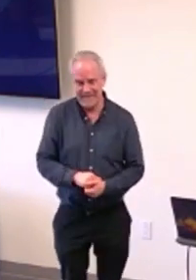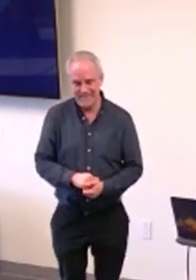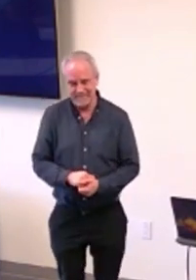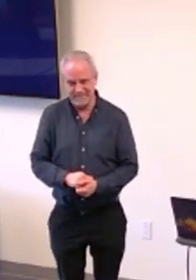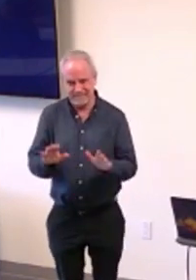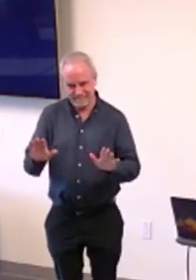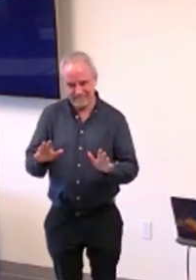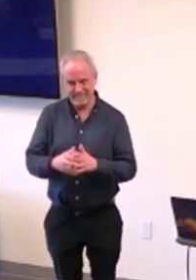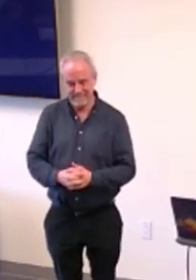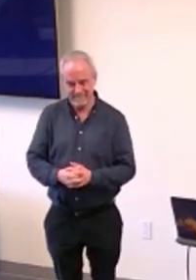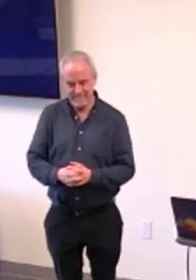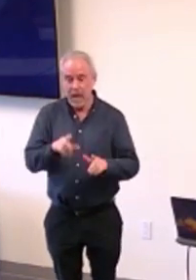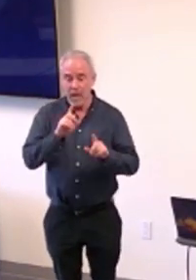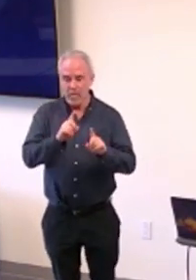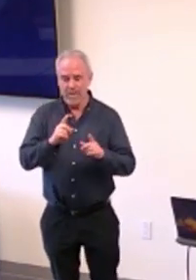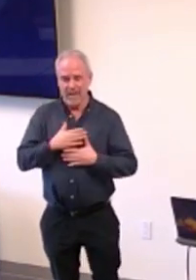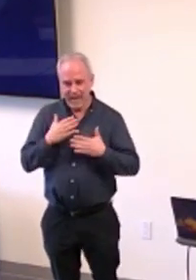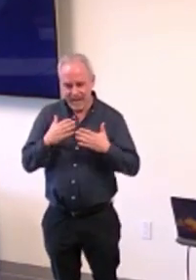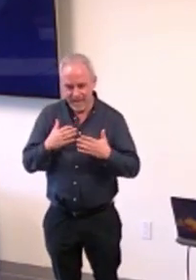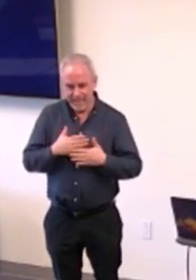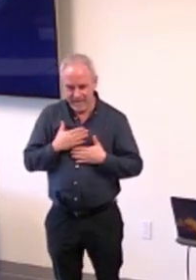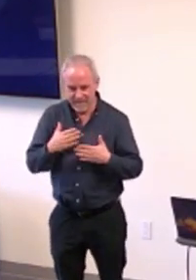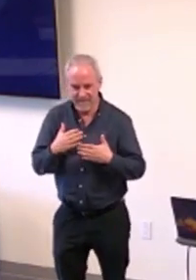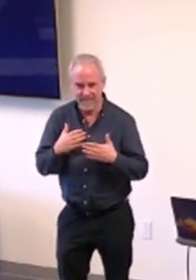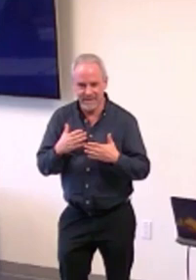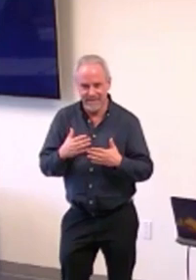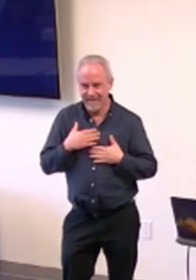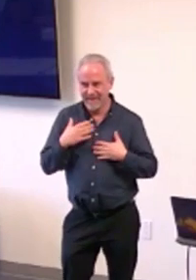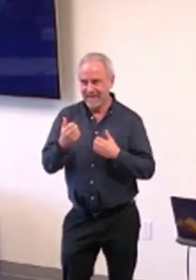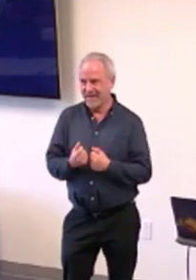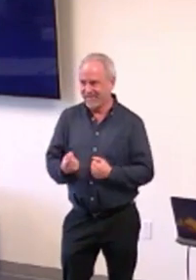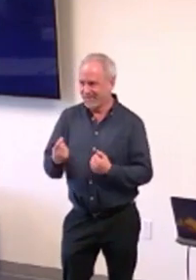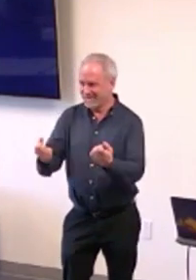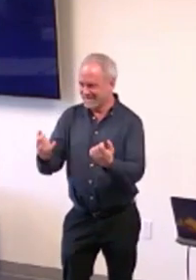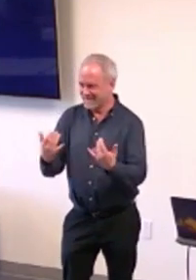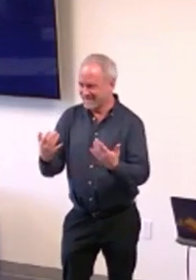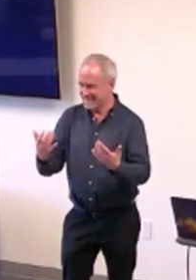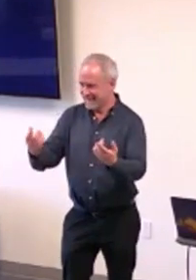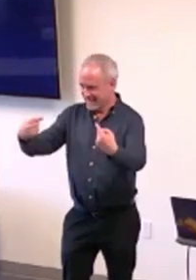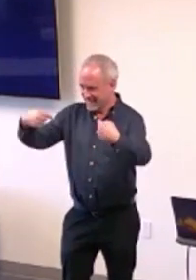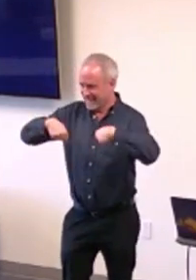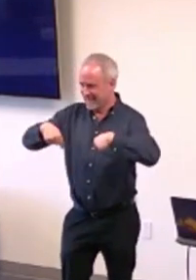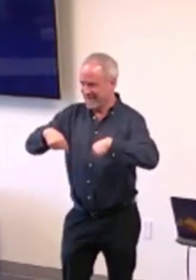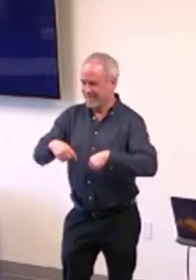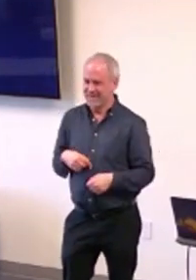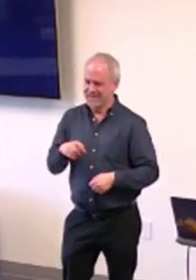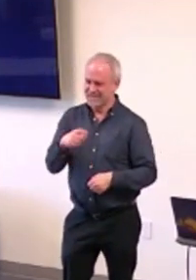I'm really happy that everyone is here. I should have started with that. Thank you all for coming.